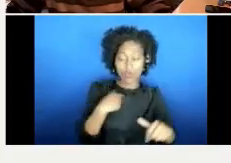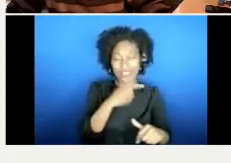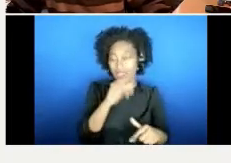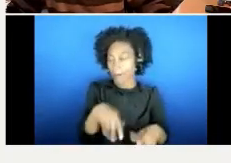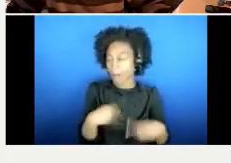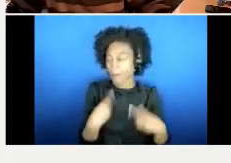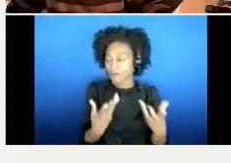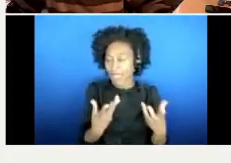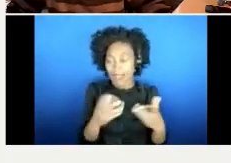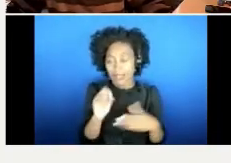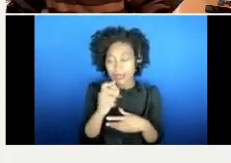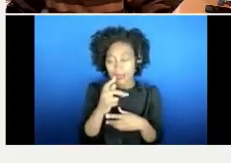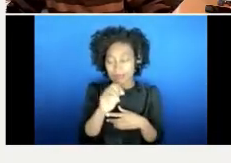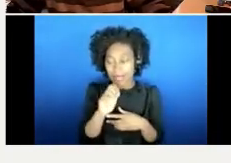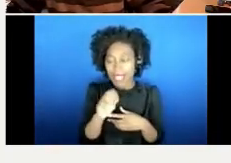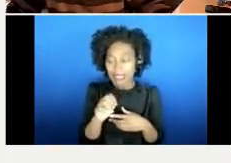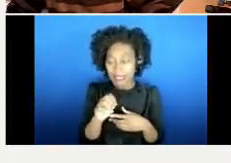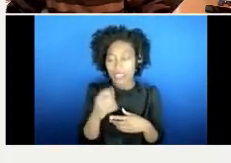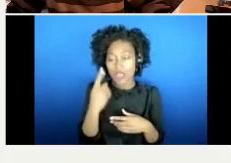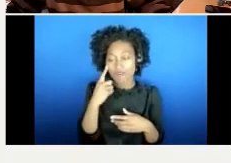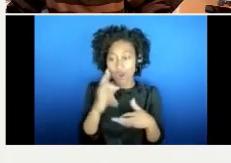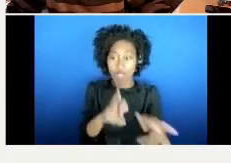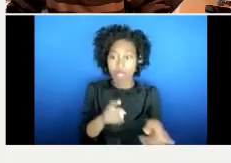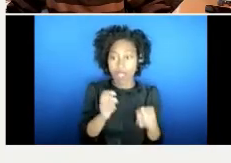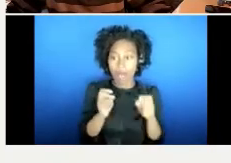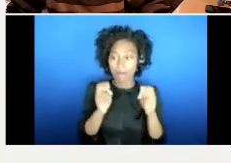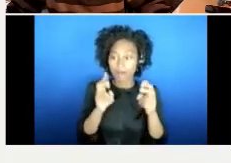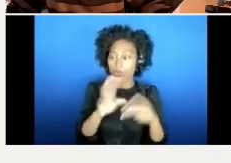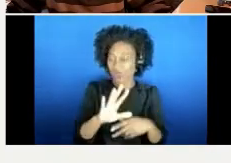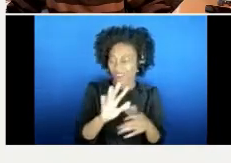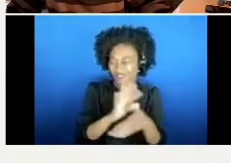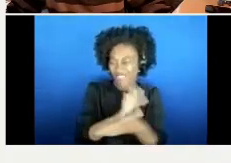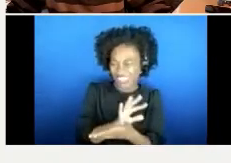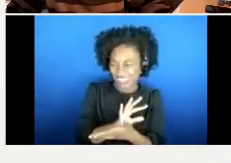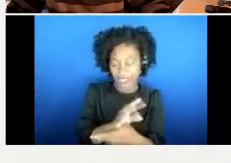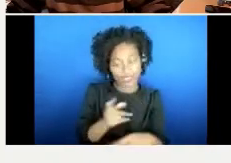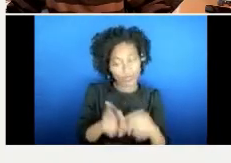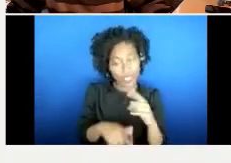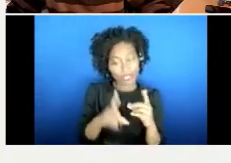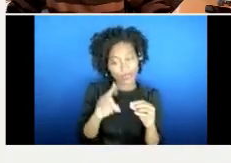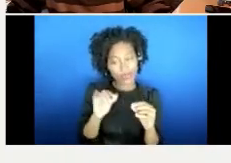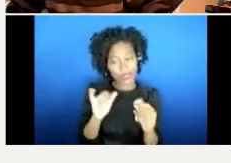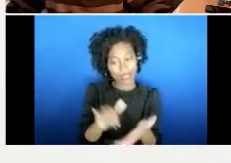videos. So you would not be able to upload any videos.